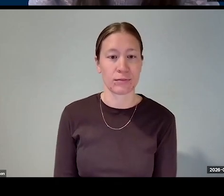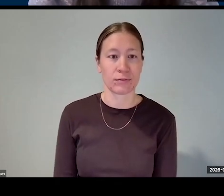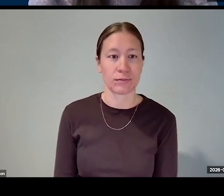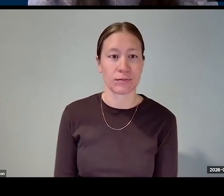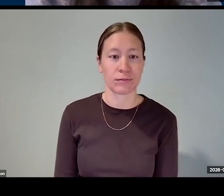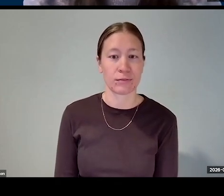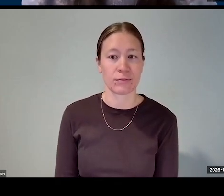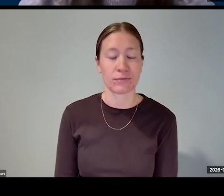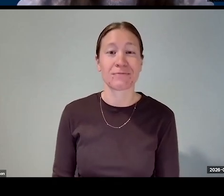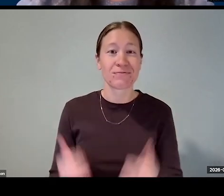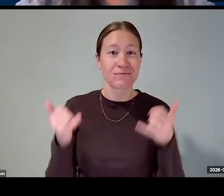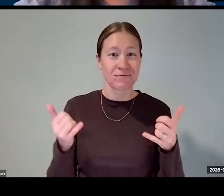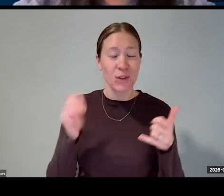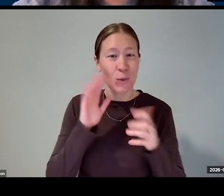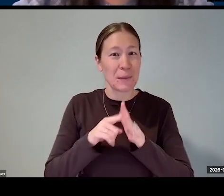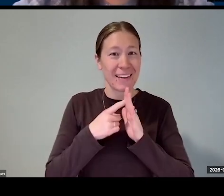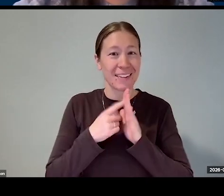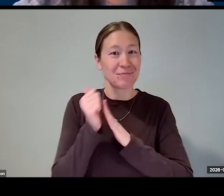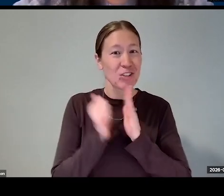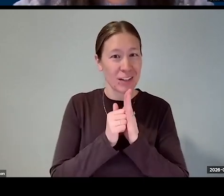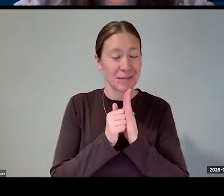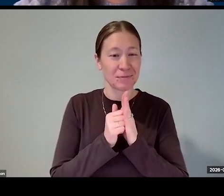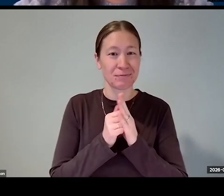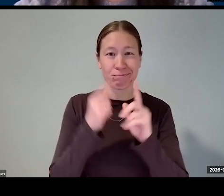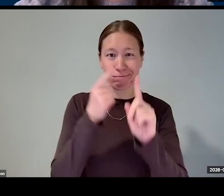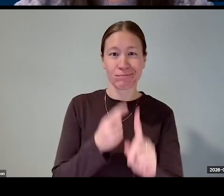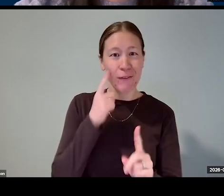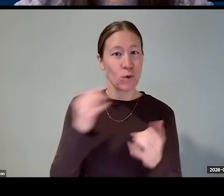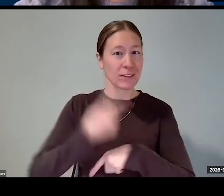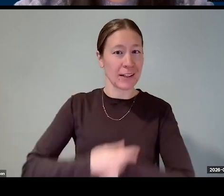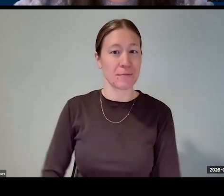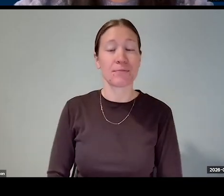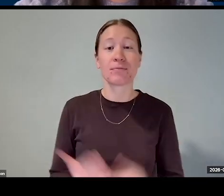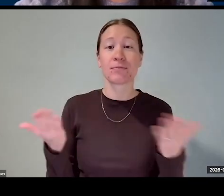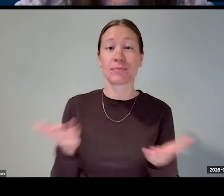Okay, onto our agenda. So the University of Michigan is committed